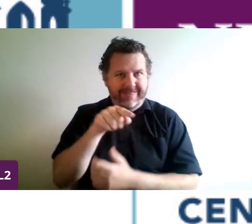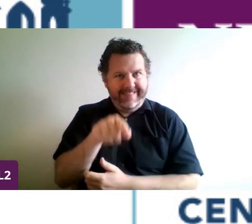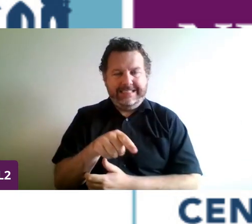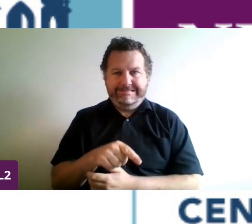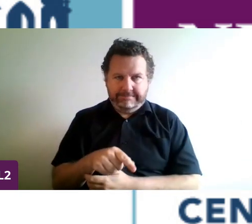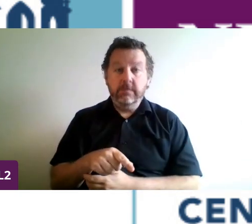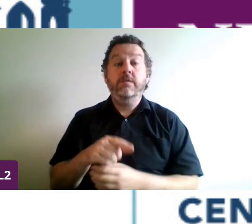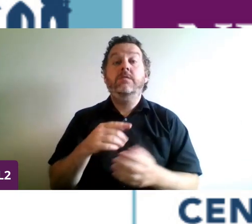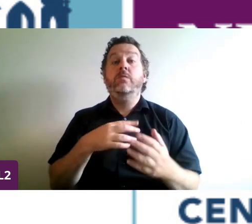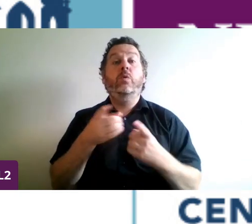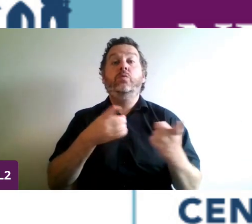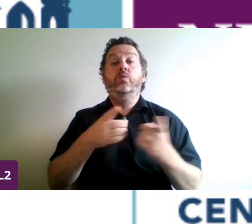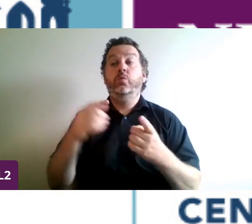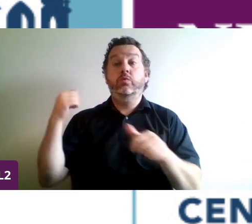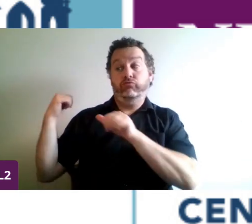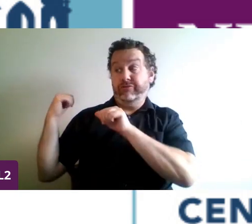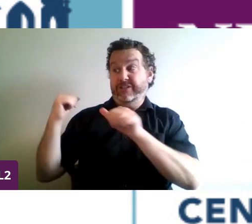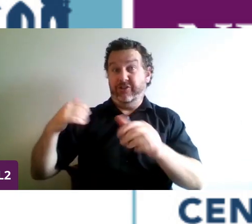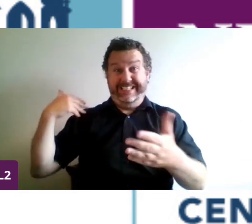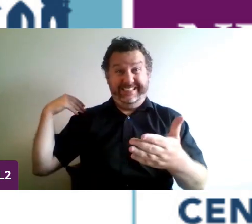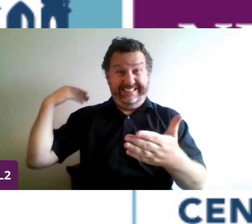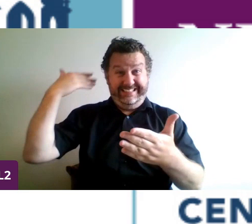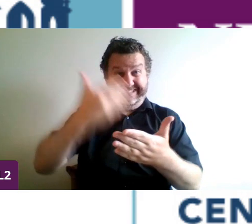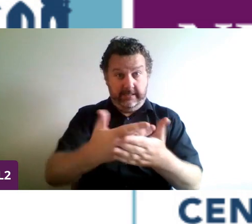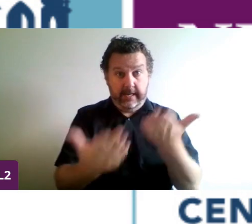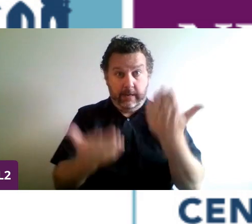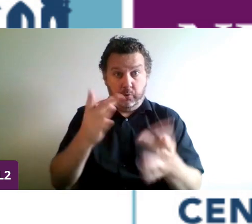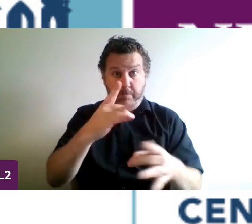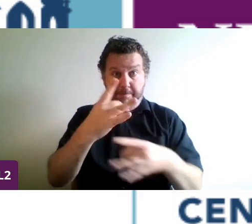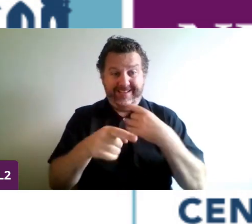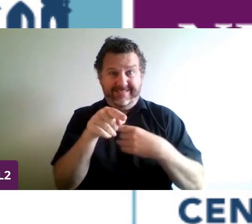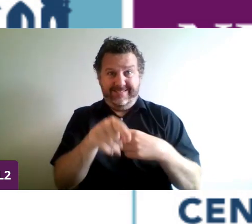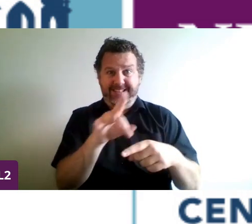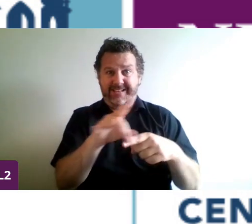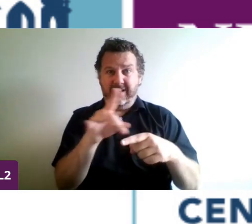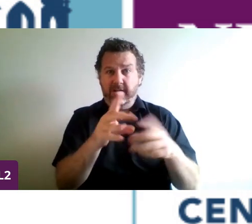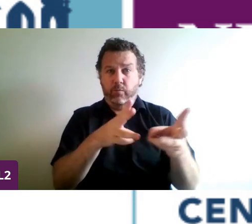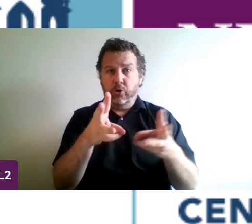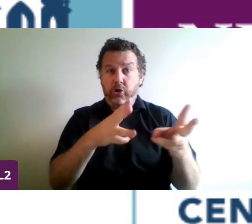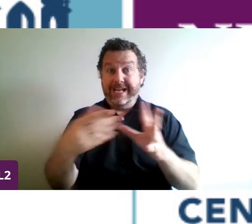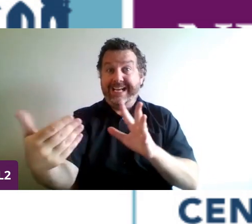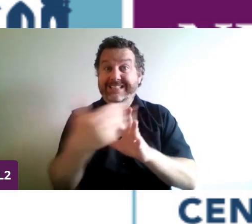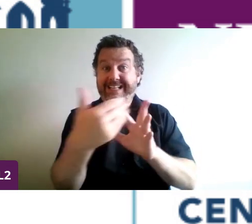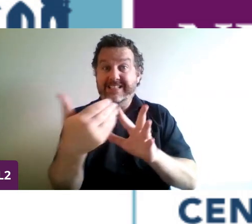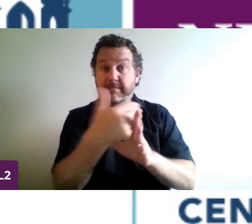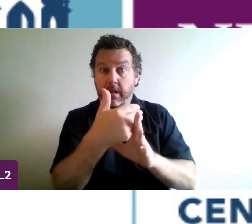So, the traditional way we approach making cultural work accessible through exceptions to limitations, nonprofits